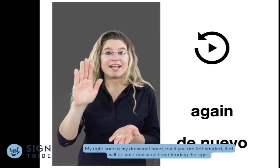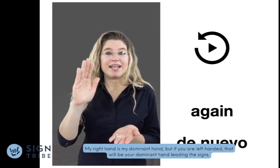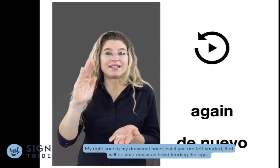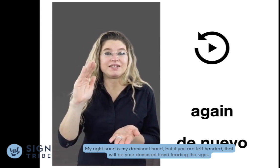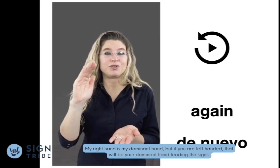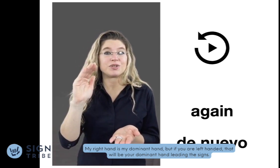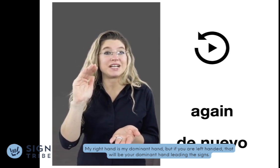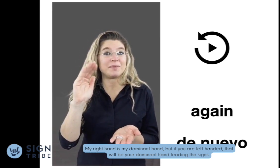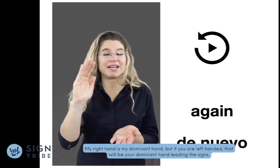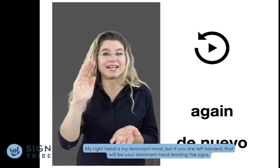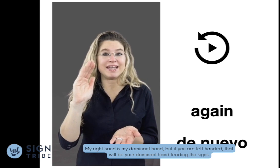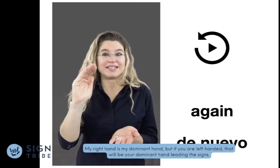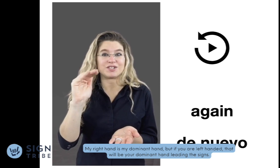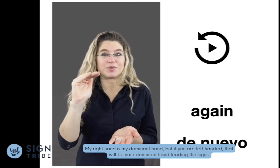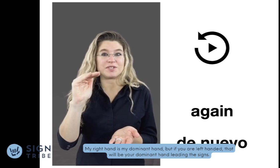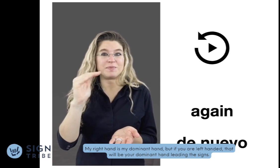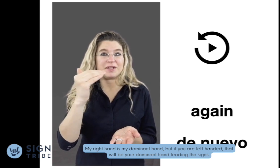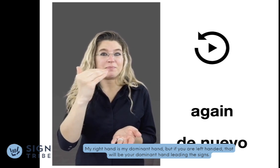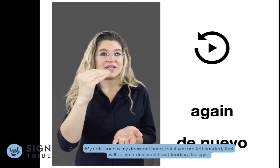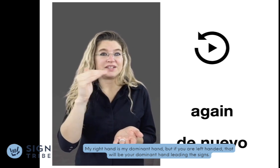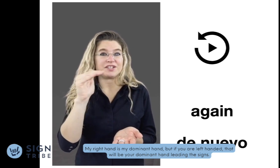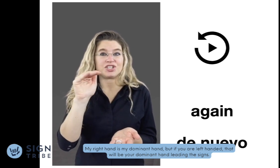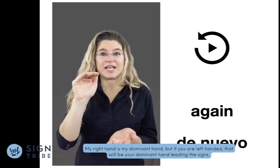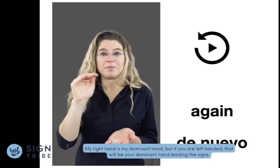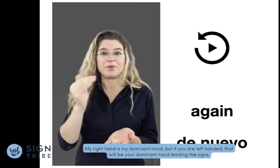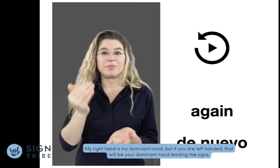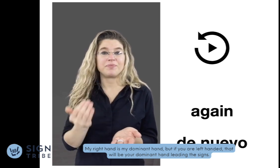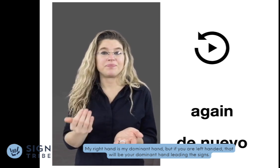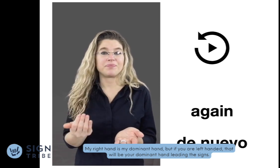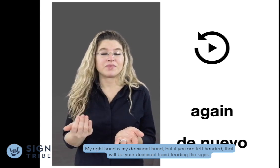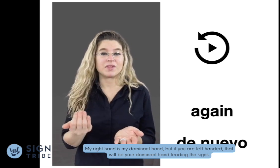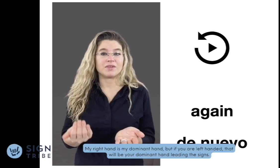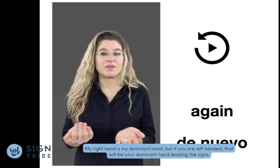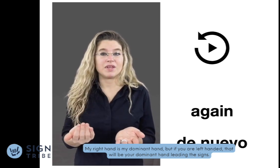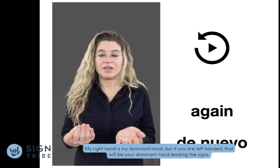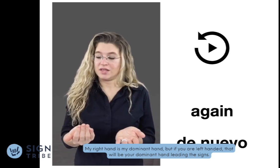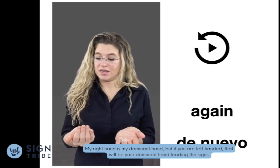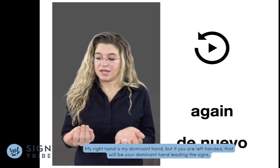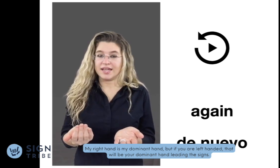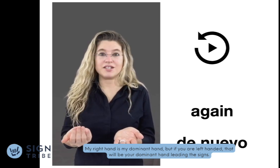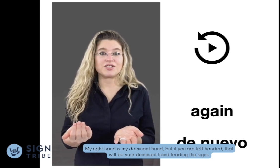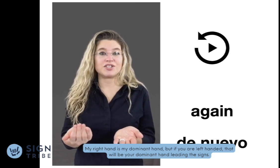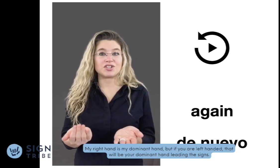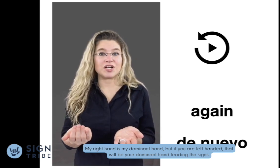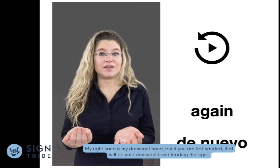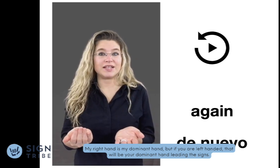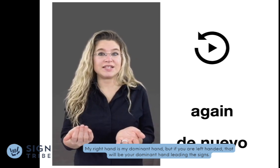hand or dominant hand is going to be in a bent shape. And it's going to start out like this,